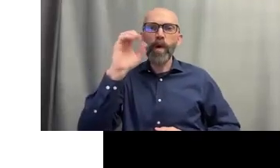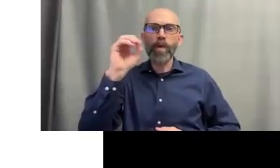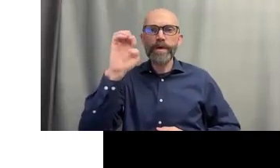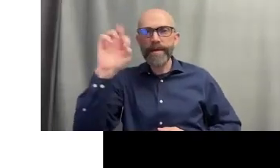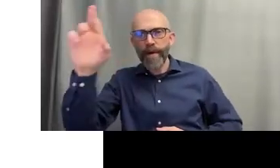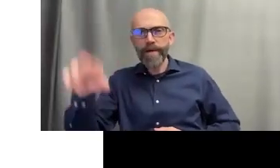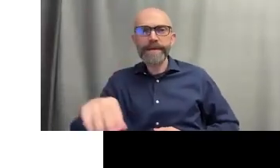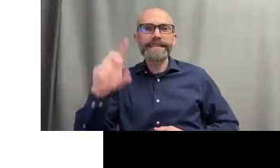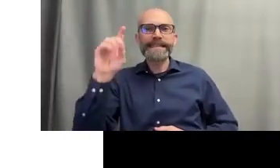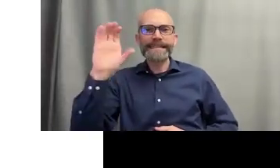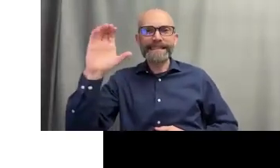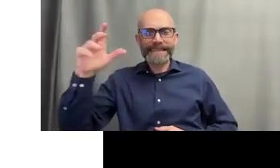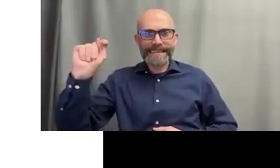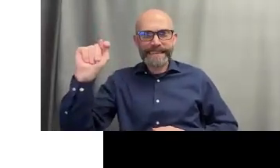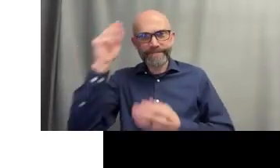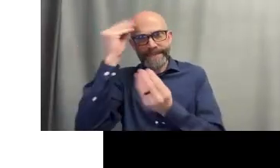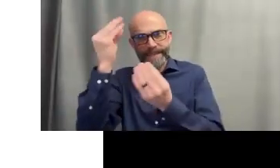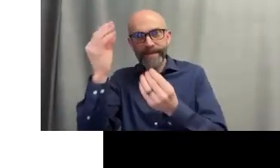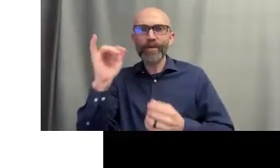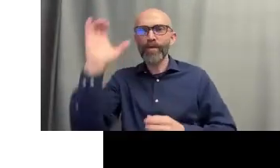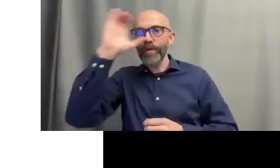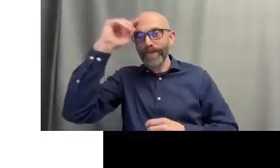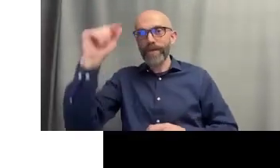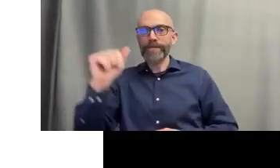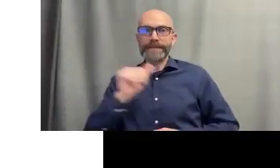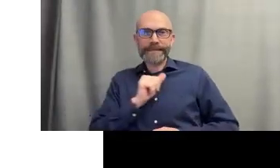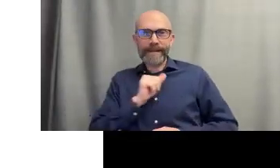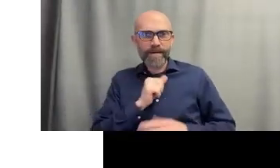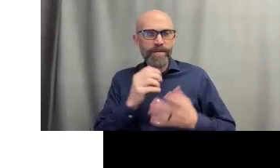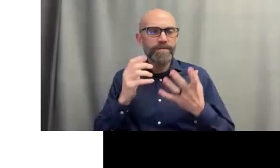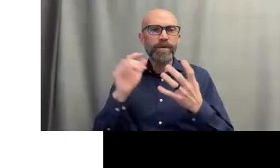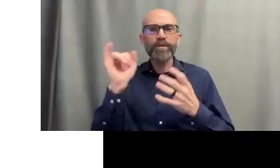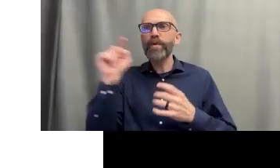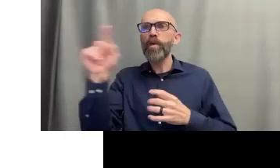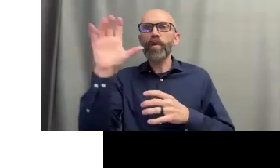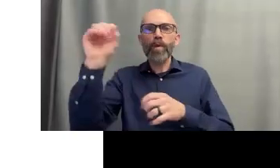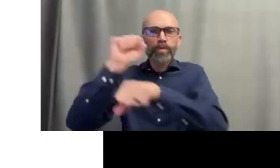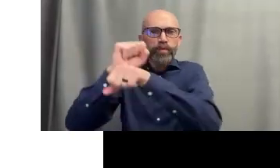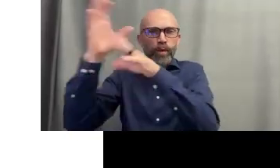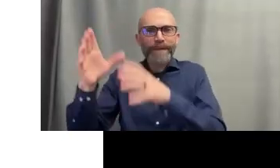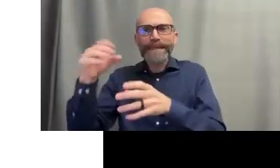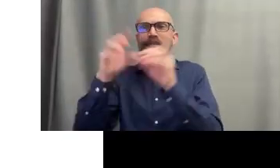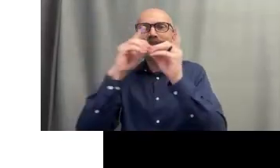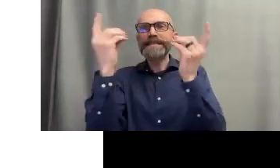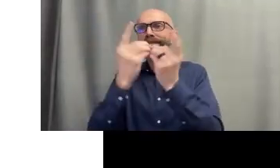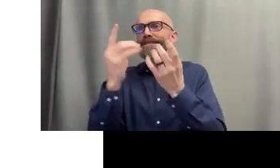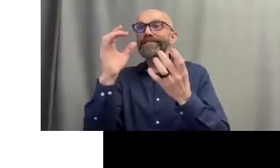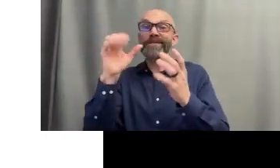and also looking for ourselves and looking at where colleagues, in the district as well as statewide,